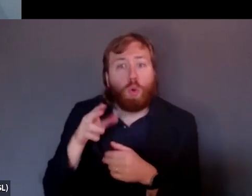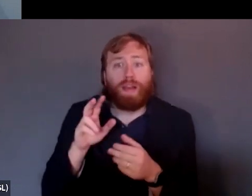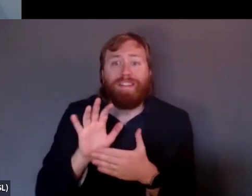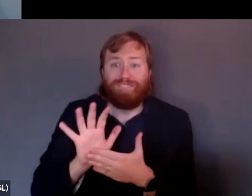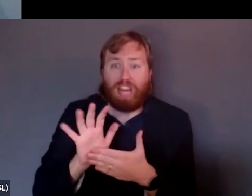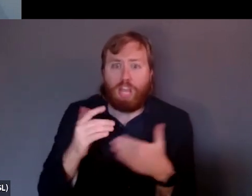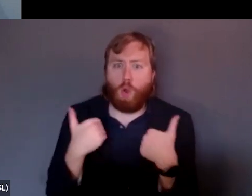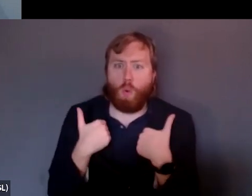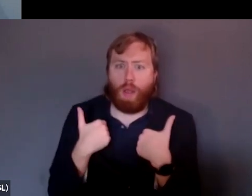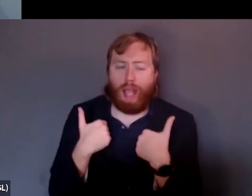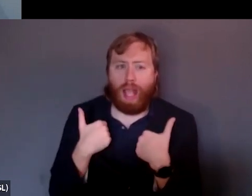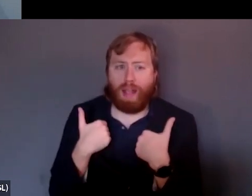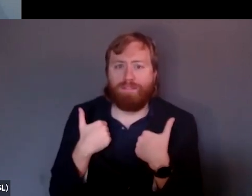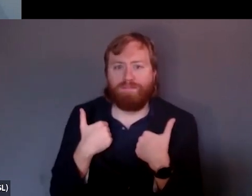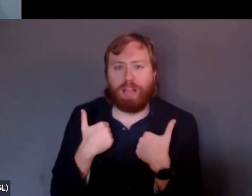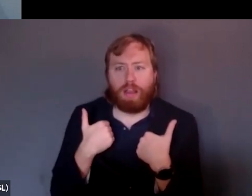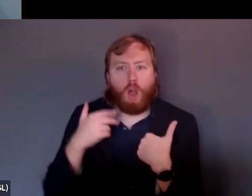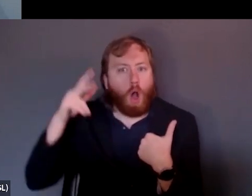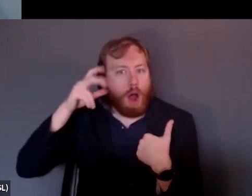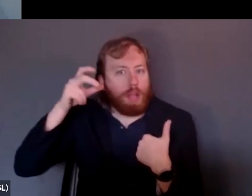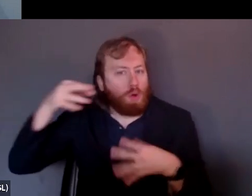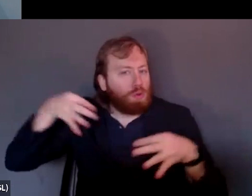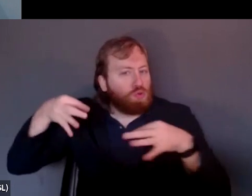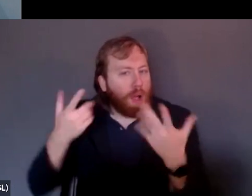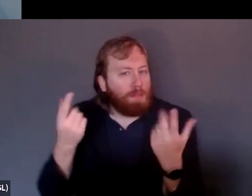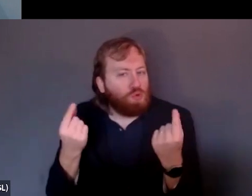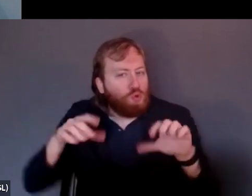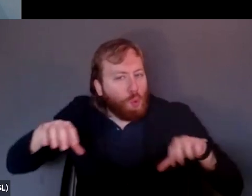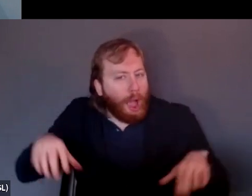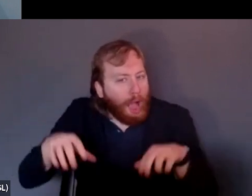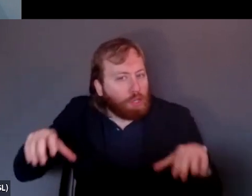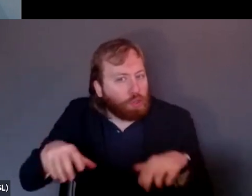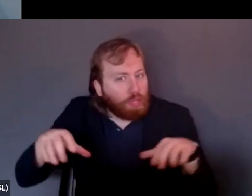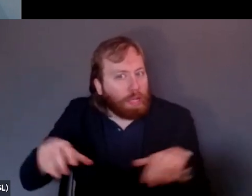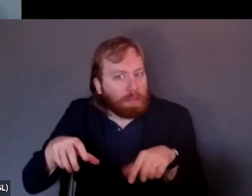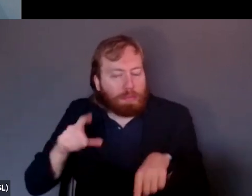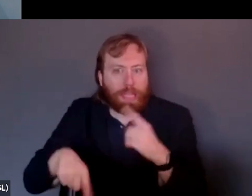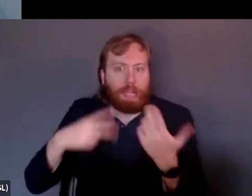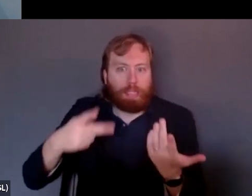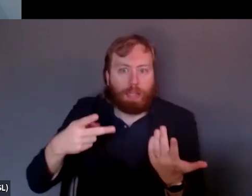that describes the actions. I think you could have a paragraph that's written,